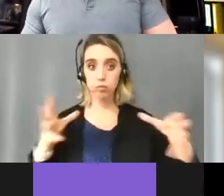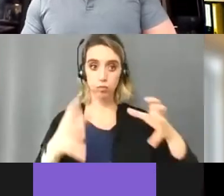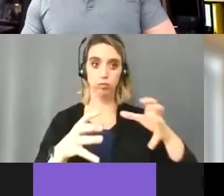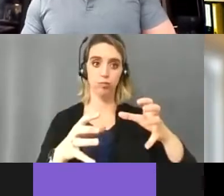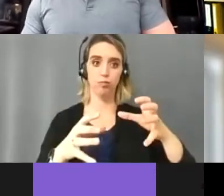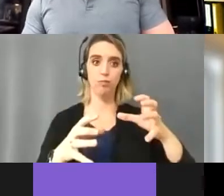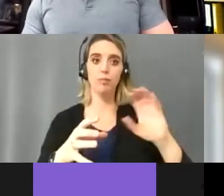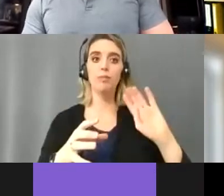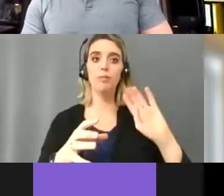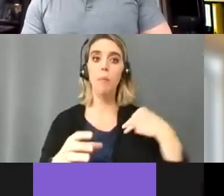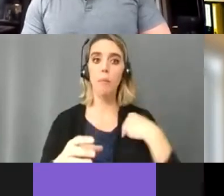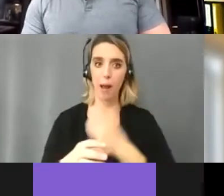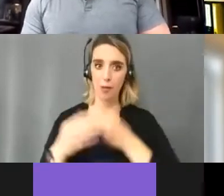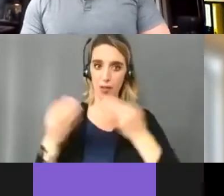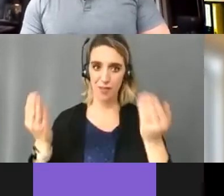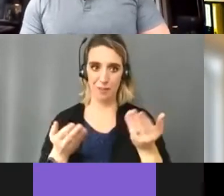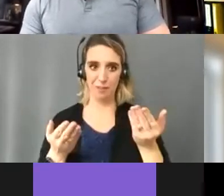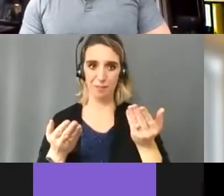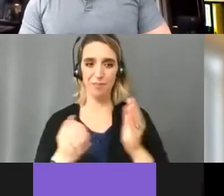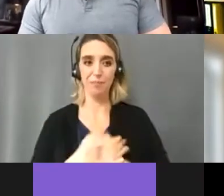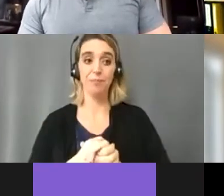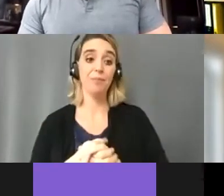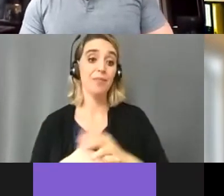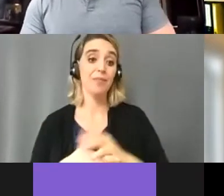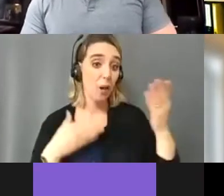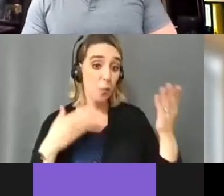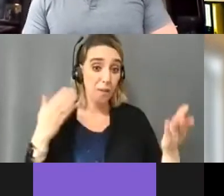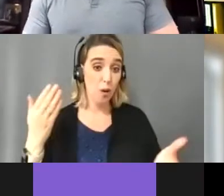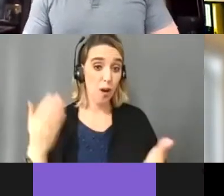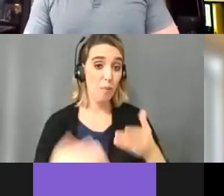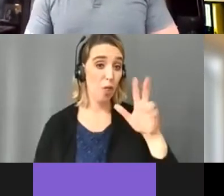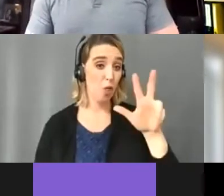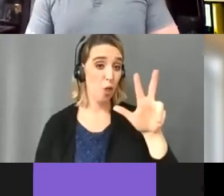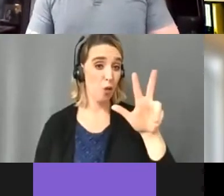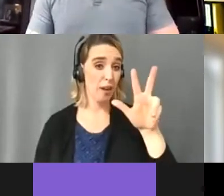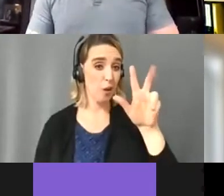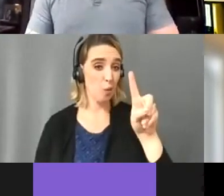And together we have now welcomed 31,000 people